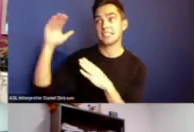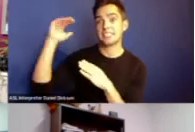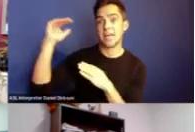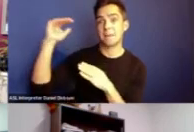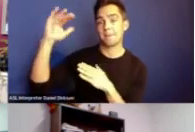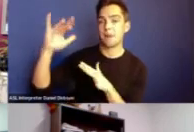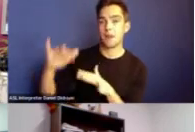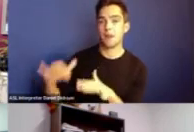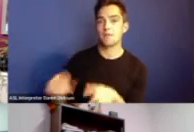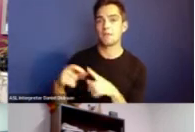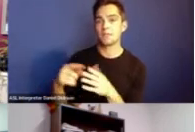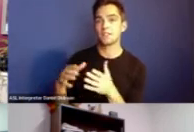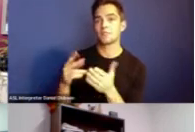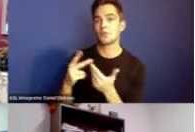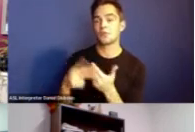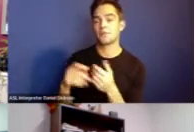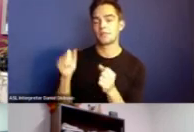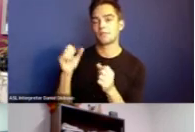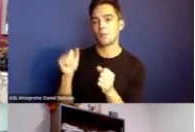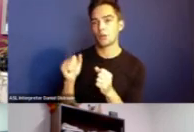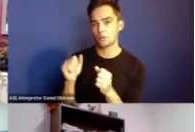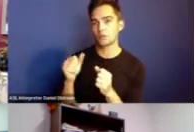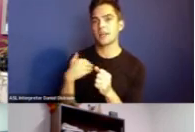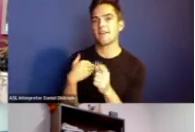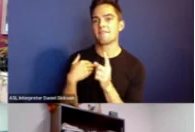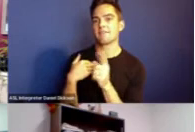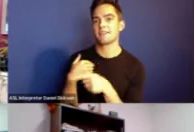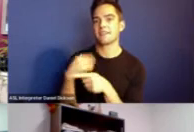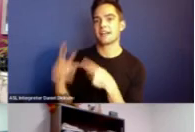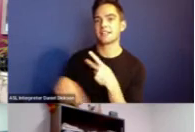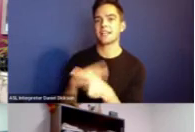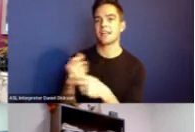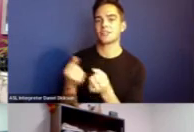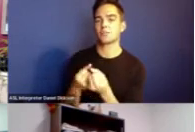think it's really remarkable to have to have that kind of support and buy in from from a